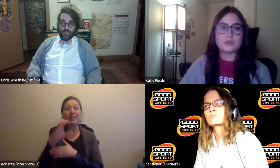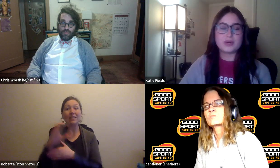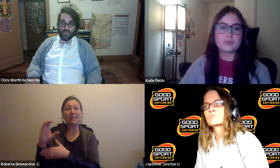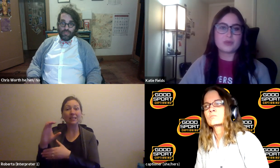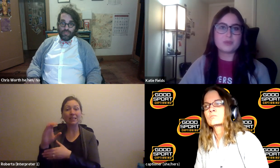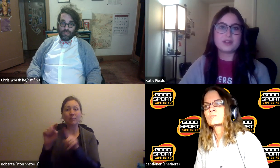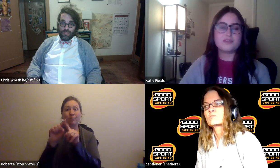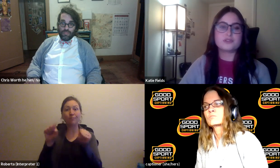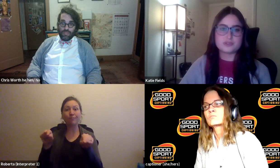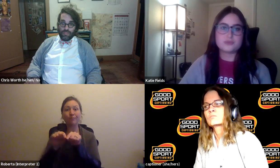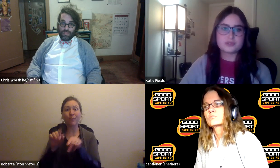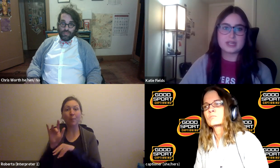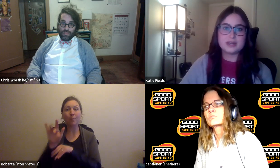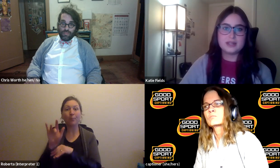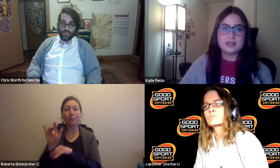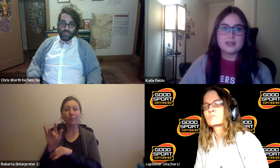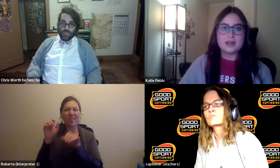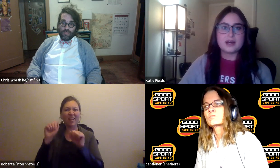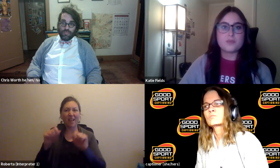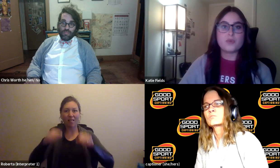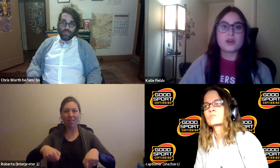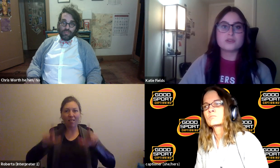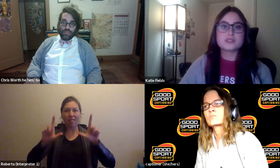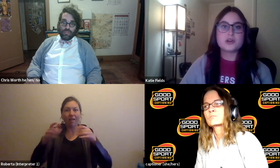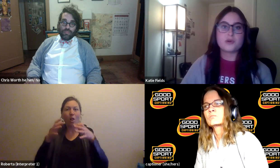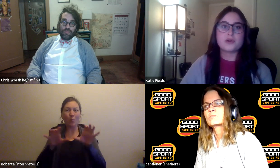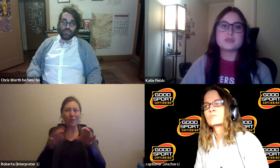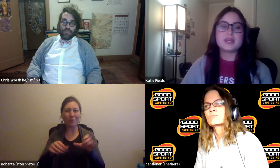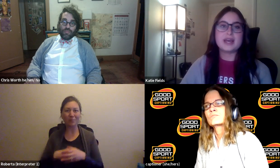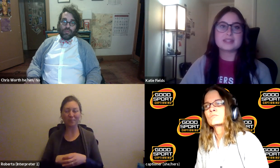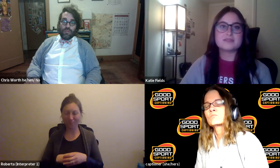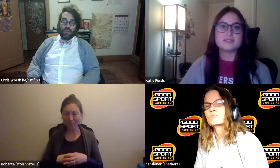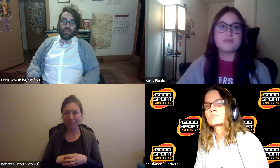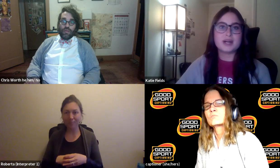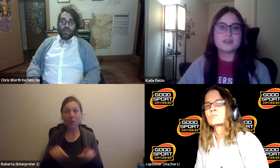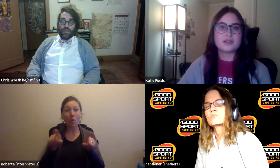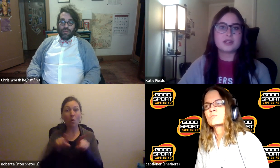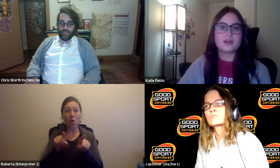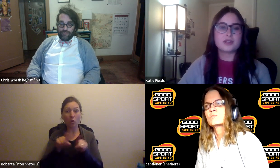bottom ribbon of your zoom screen. Also we're going to be actively monitoring our